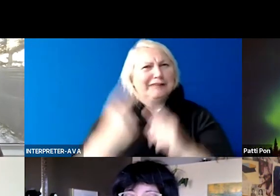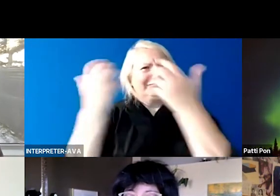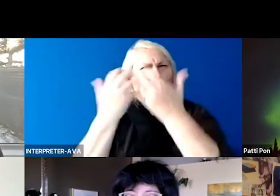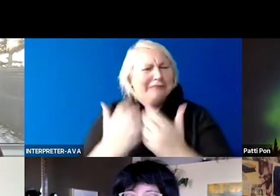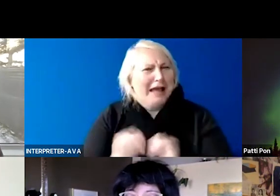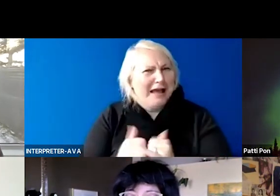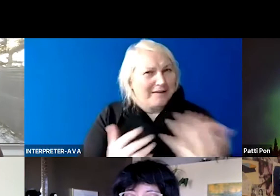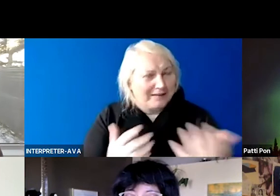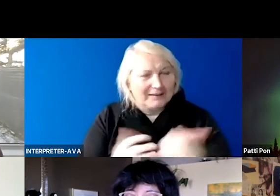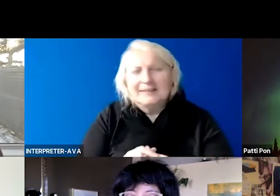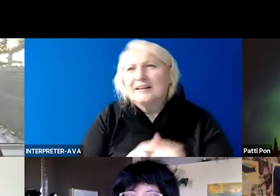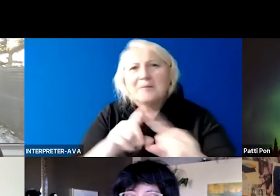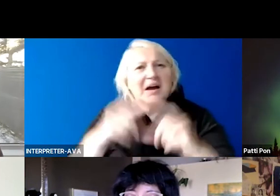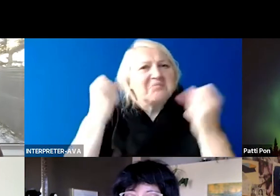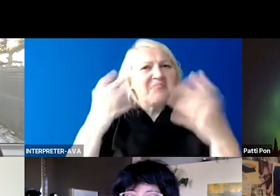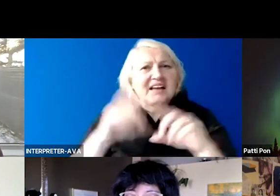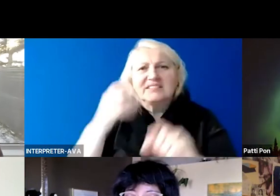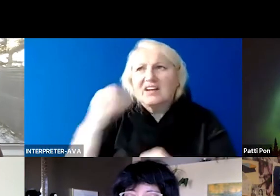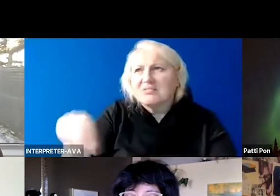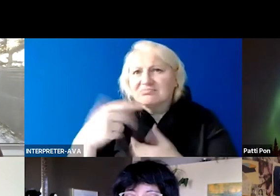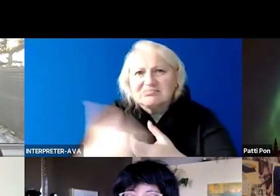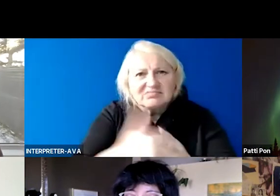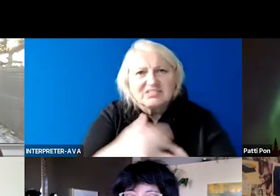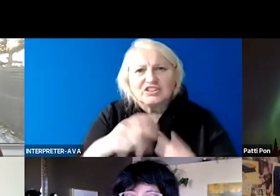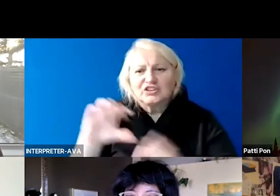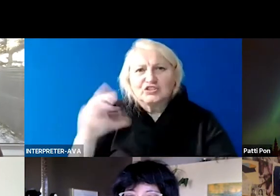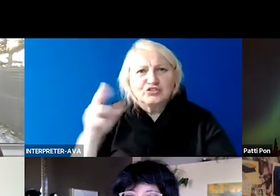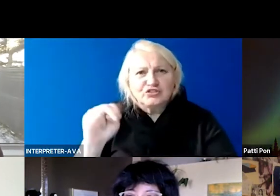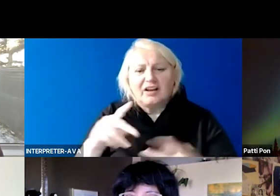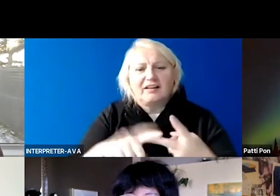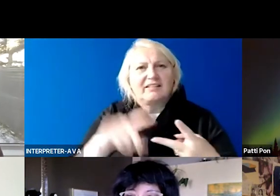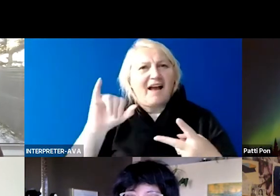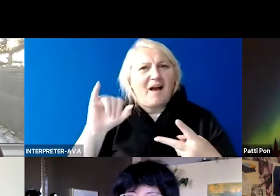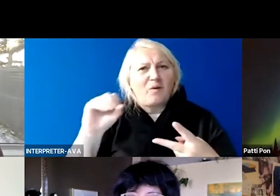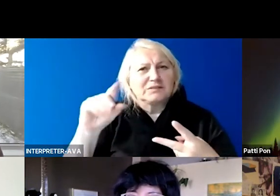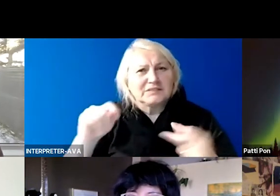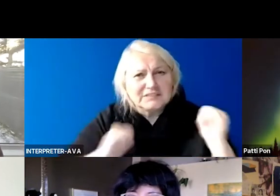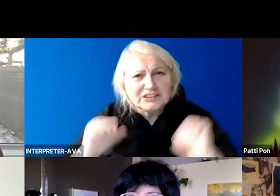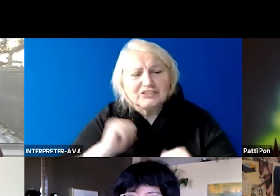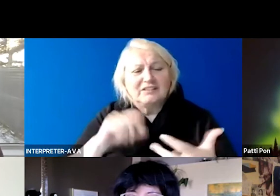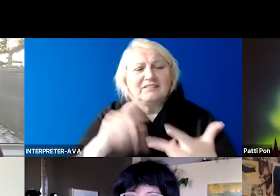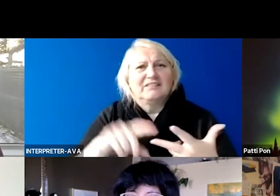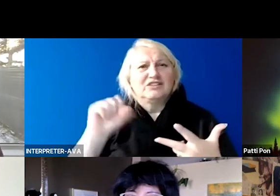jumped on board right off the bat, and Inside Out and Stride who were kind of like our first kind of